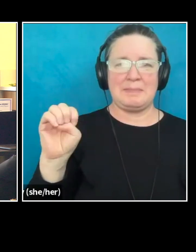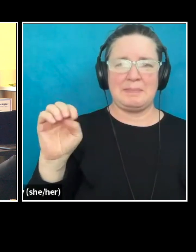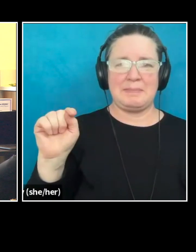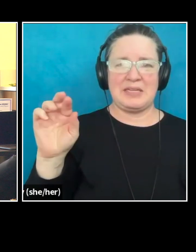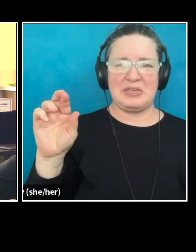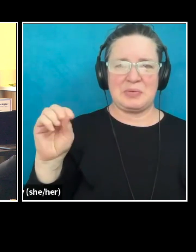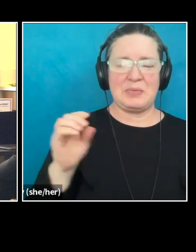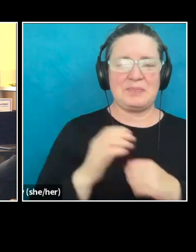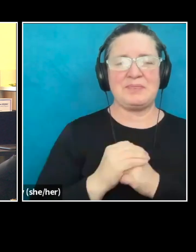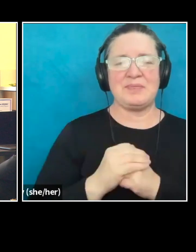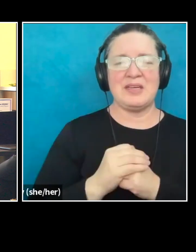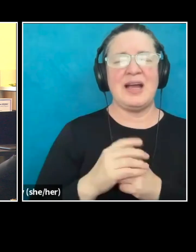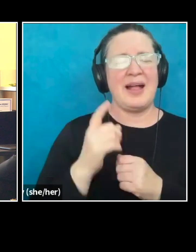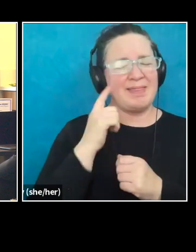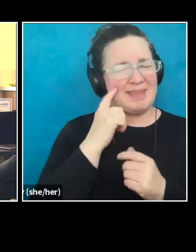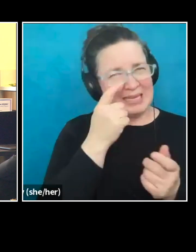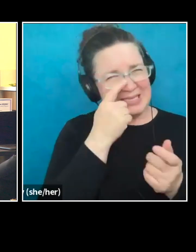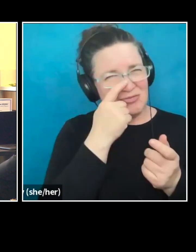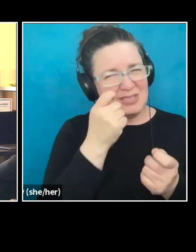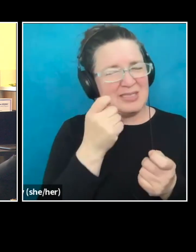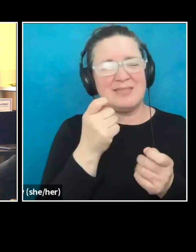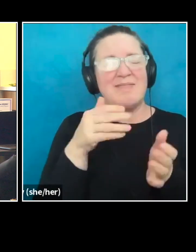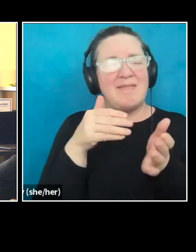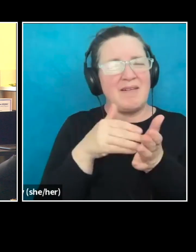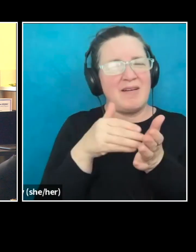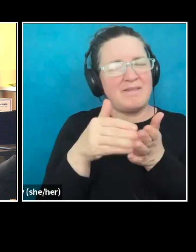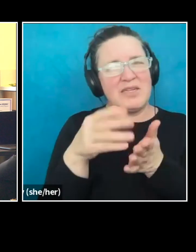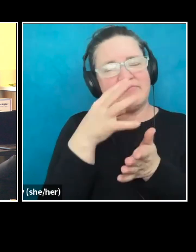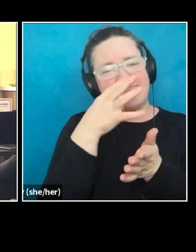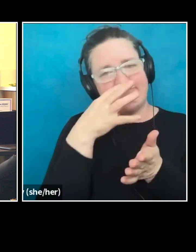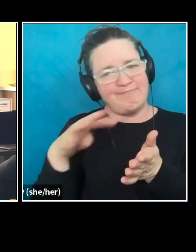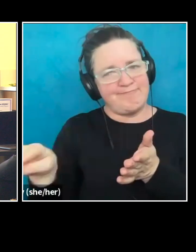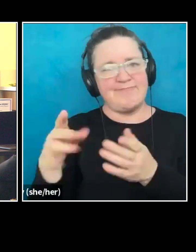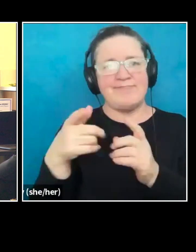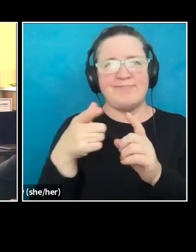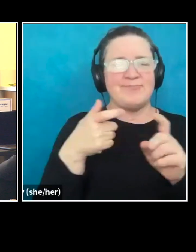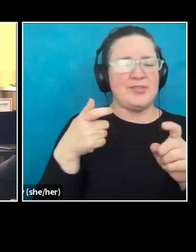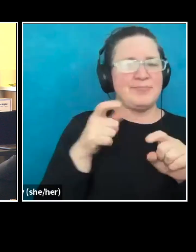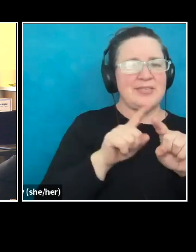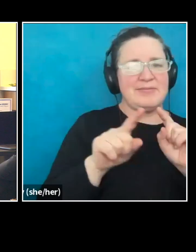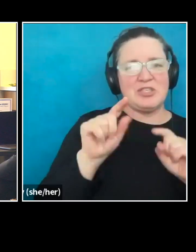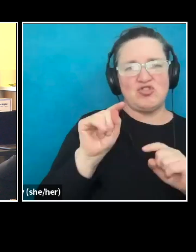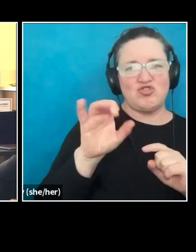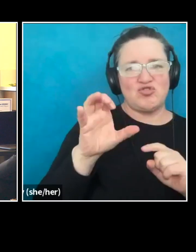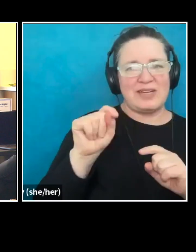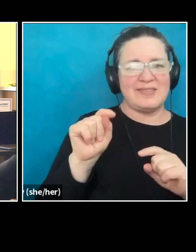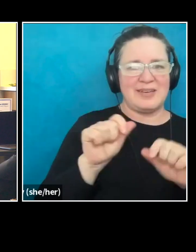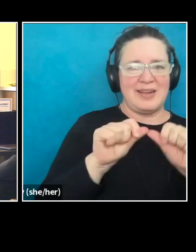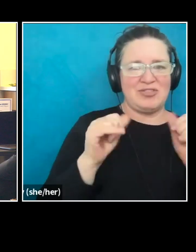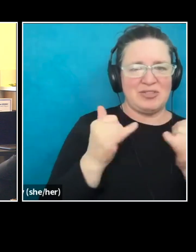gets left out of the conversation by transit agencies is one of the biggest metrics that